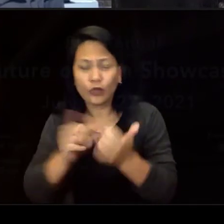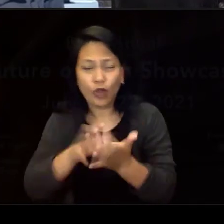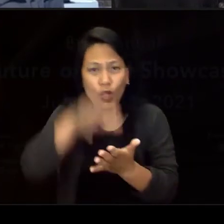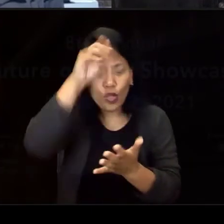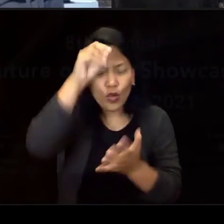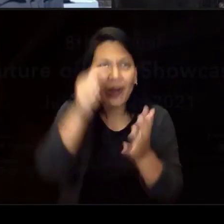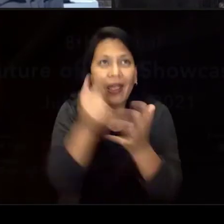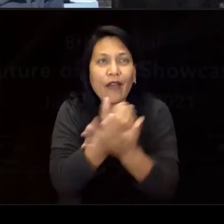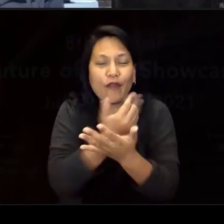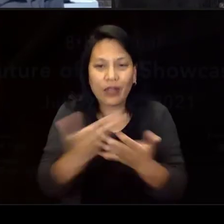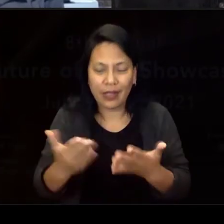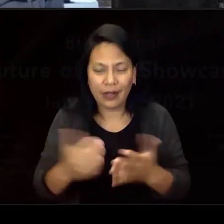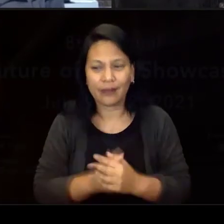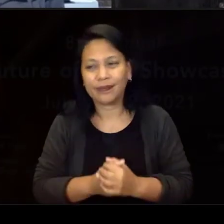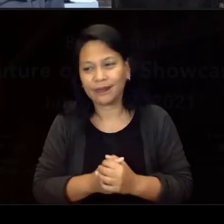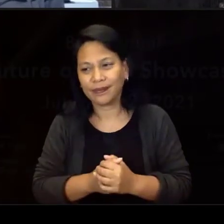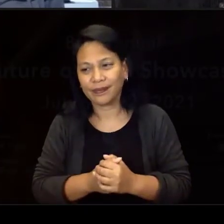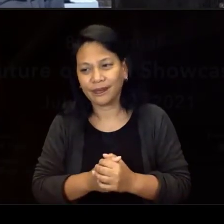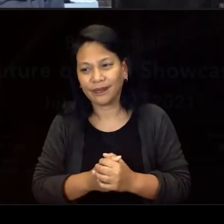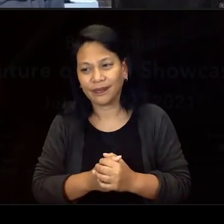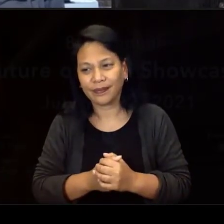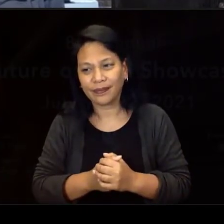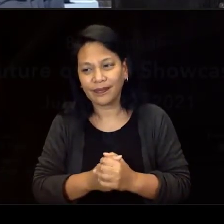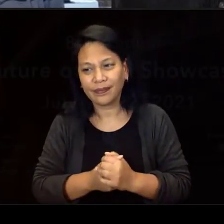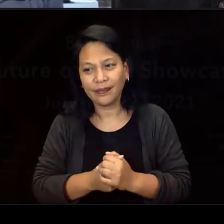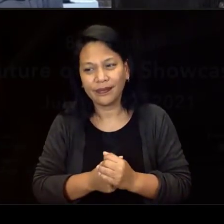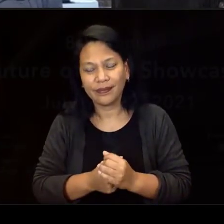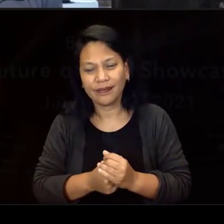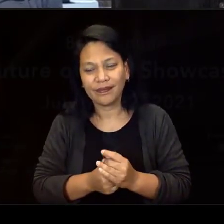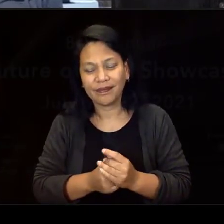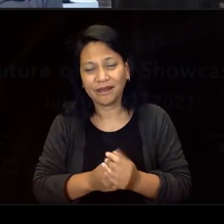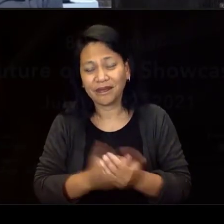So, I think, yeah, just opening up.